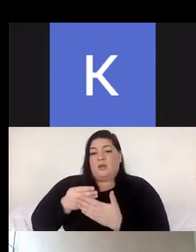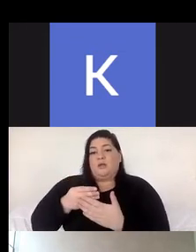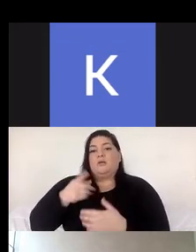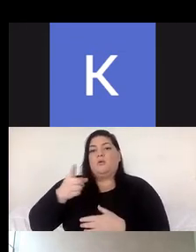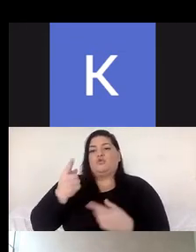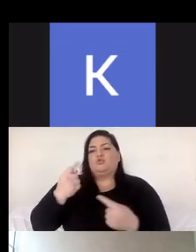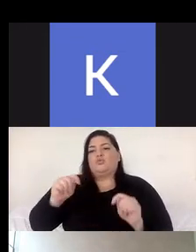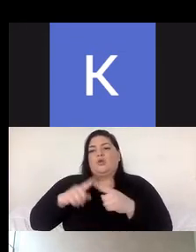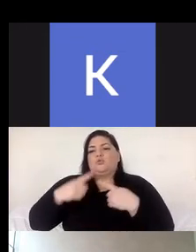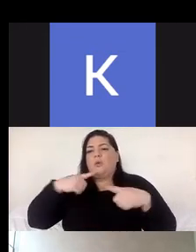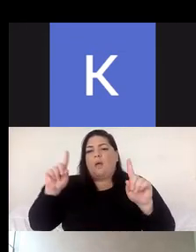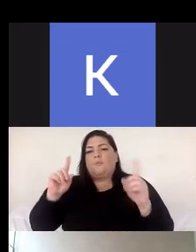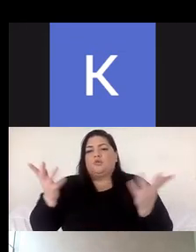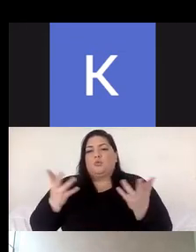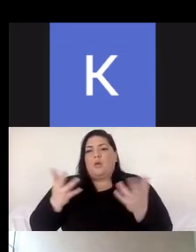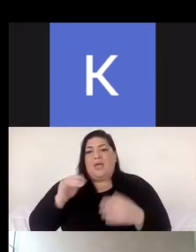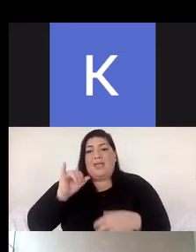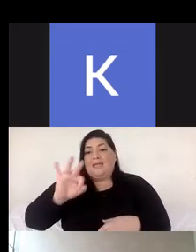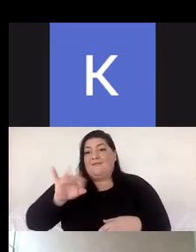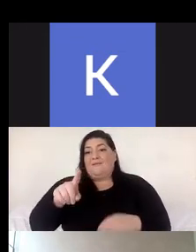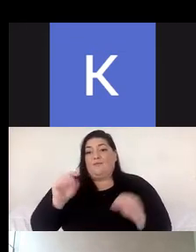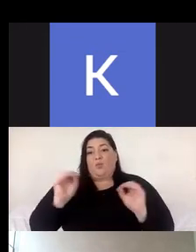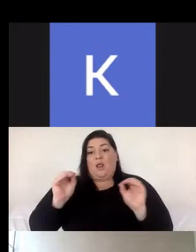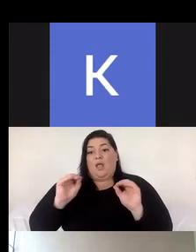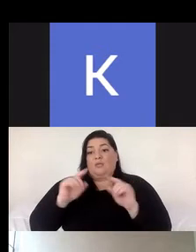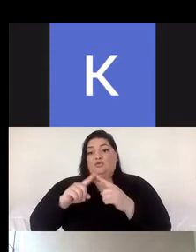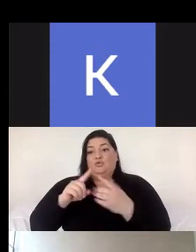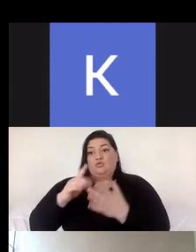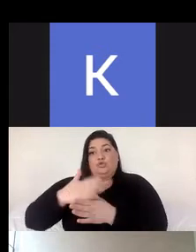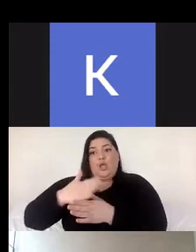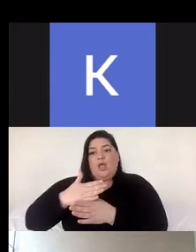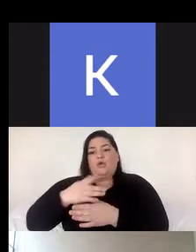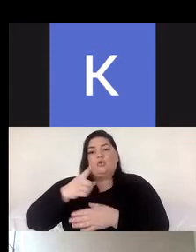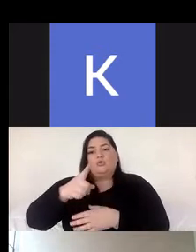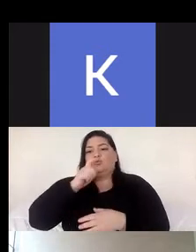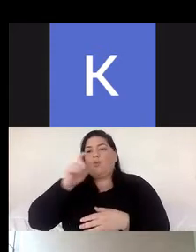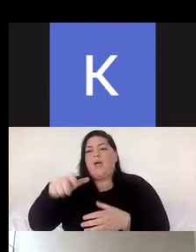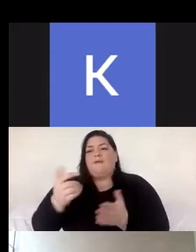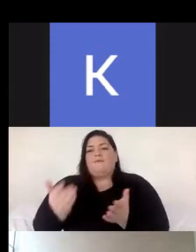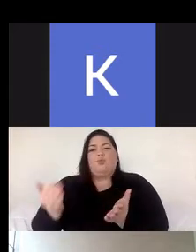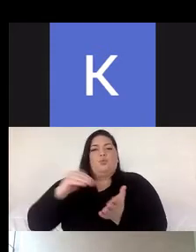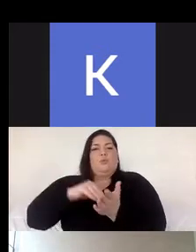If you don't have anything to say, you don't need to restate what you've already said.